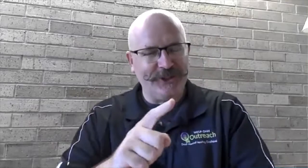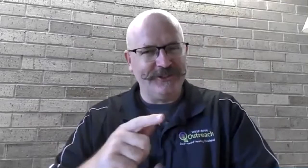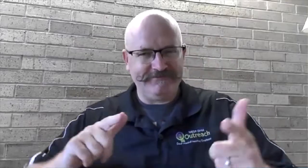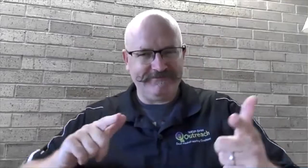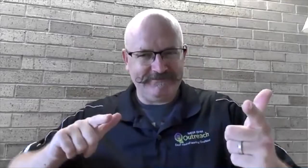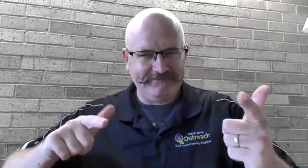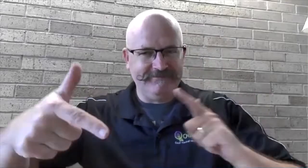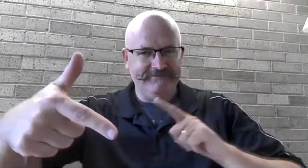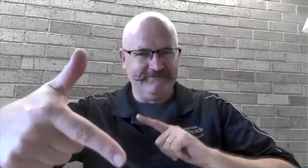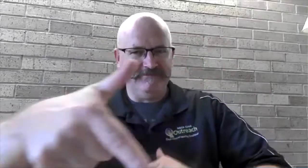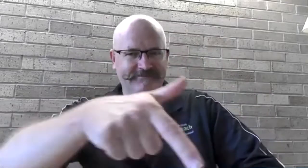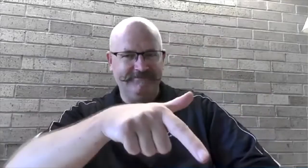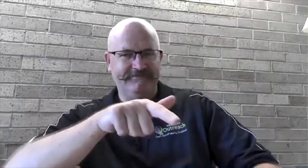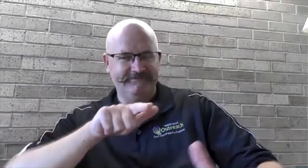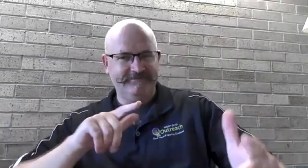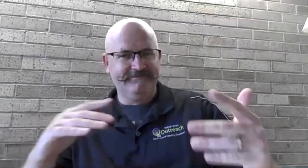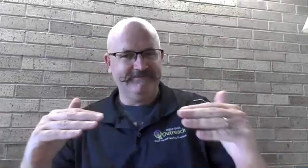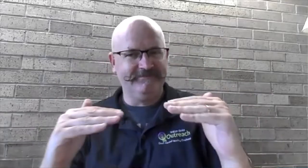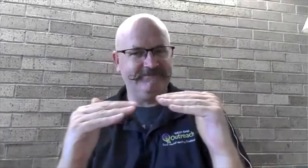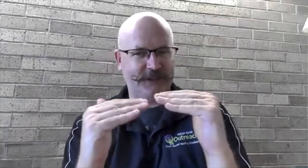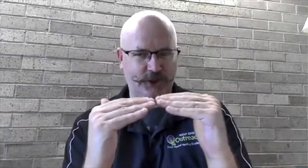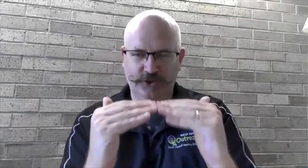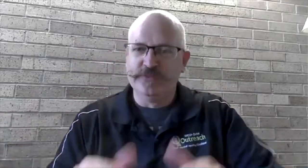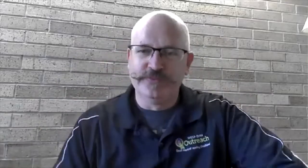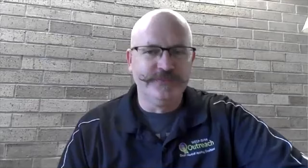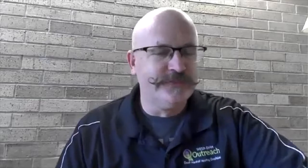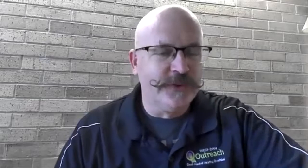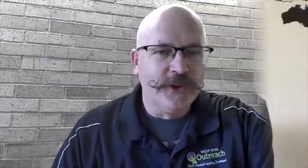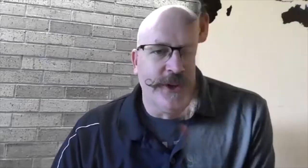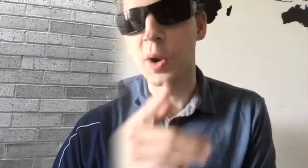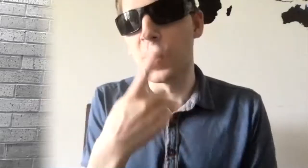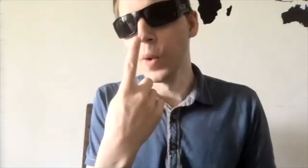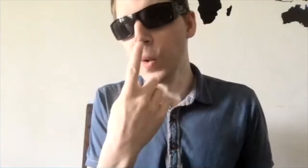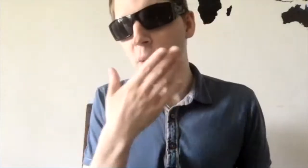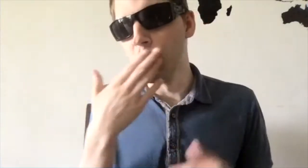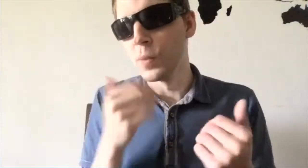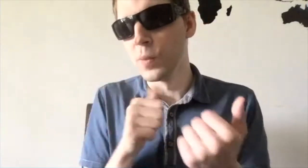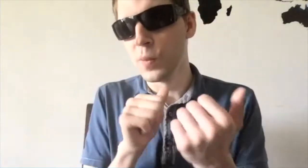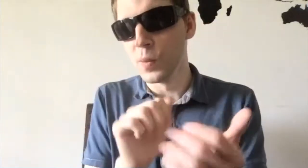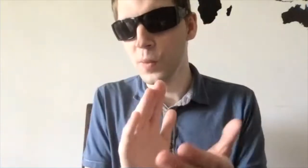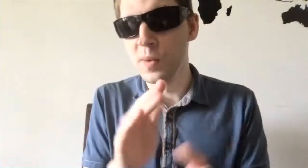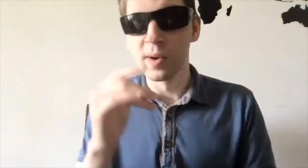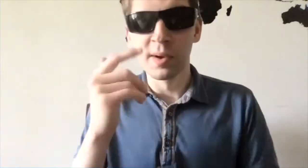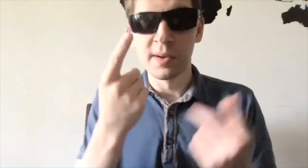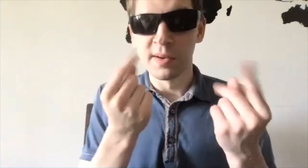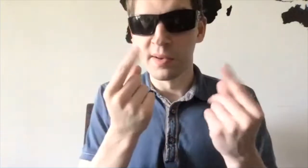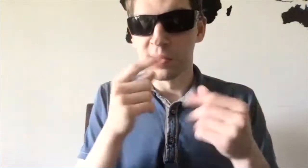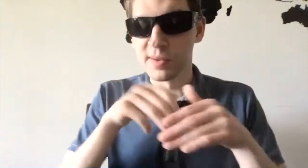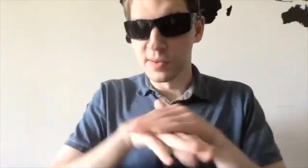you were mentioning, co-facilitator, but really everybody has a quality in the communication then,